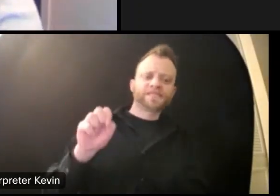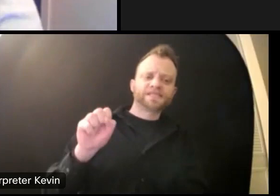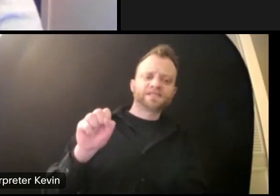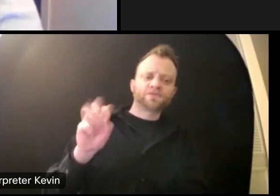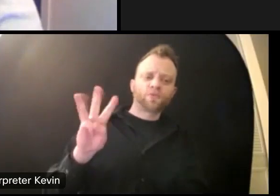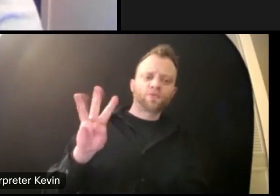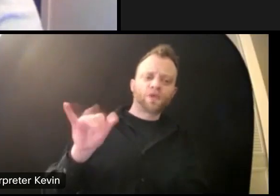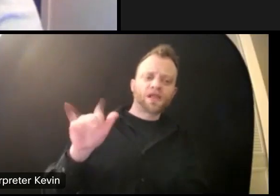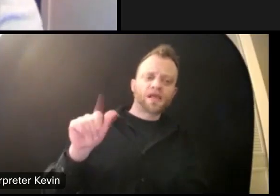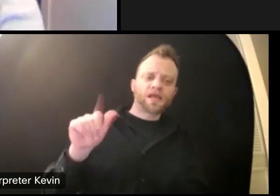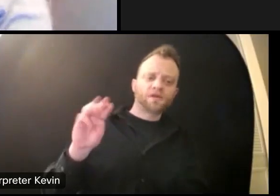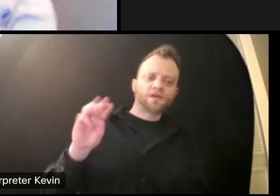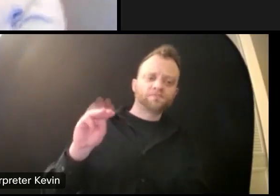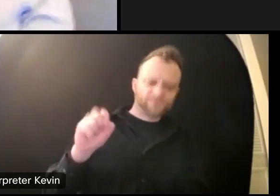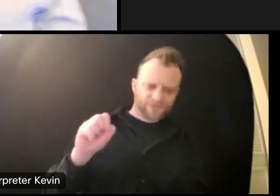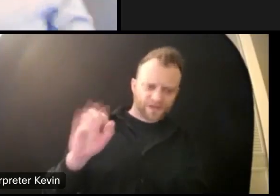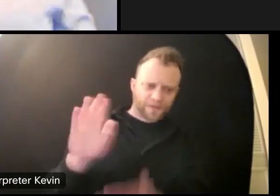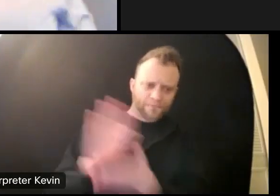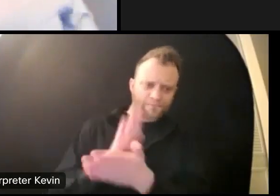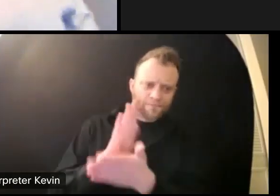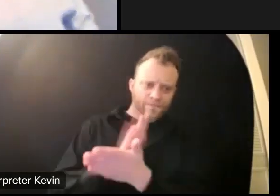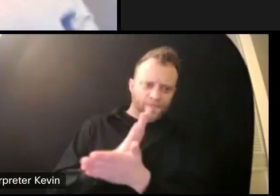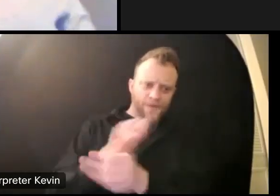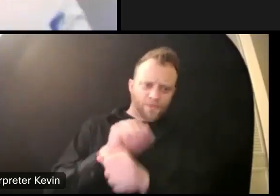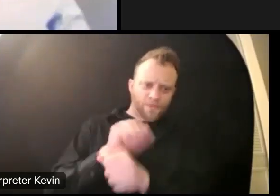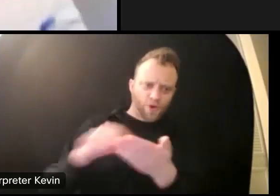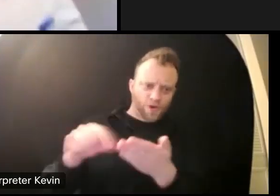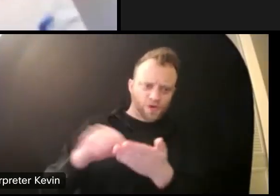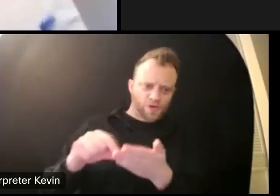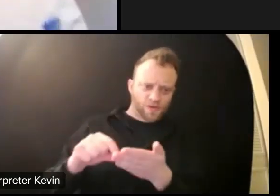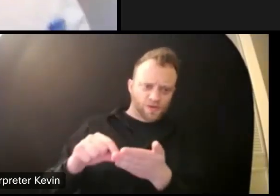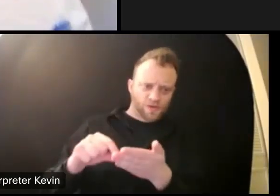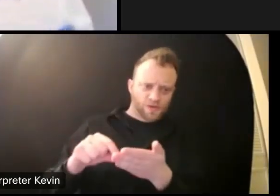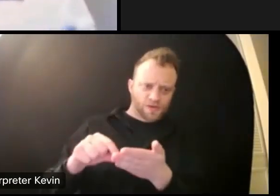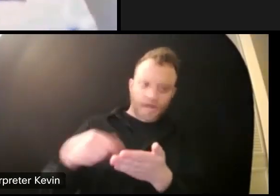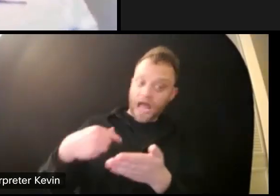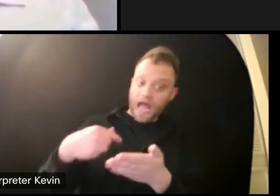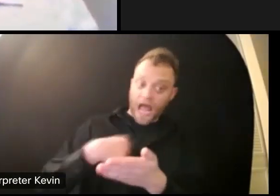were talking about earlier, I didn't accept any campaign donations. I just used my own